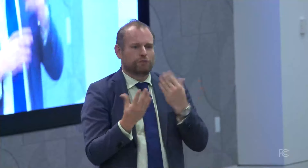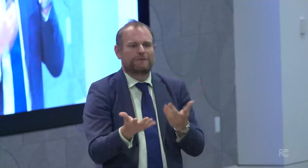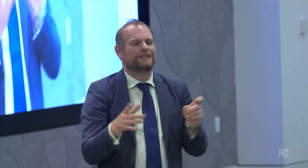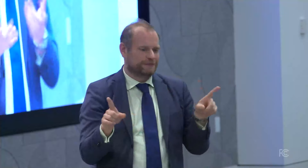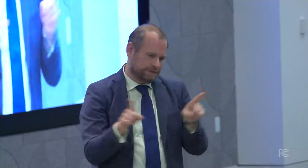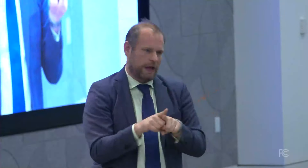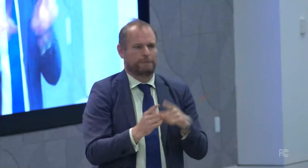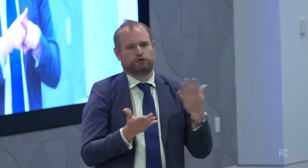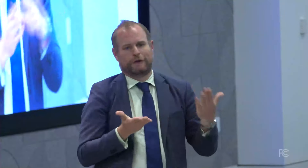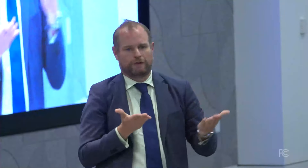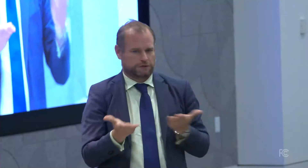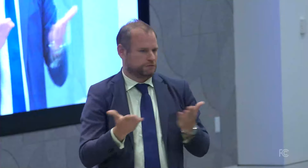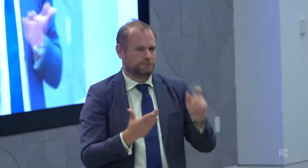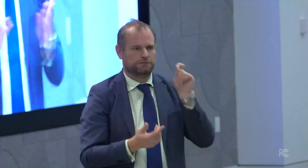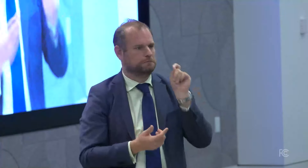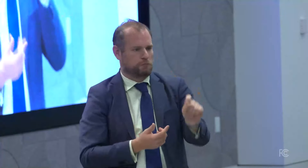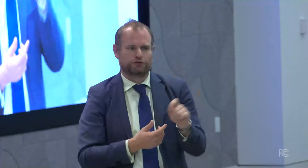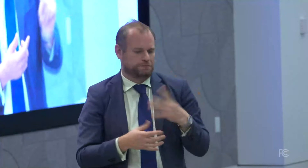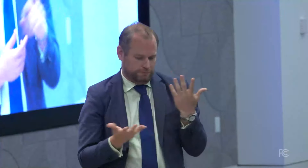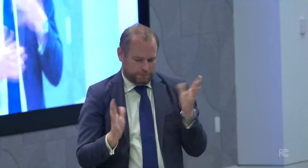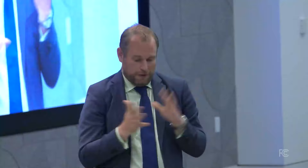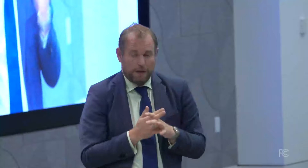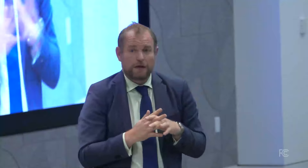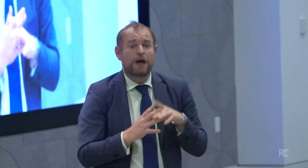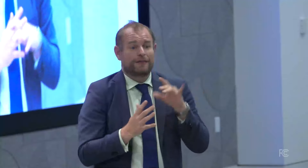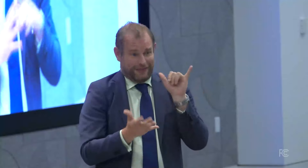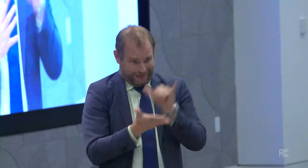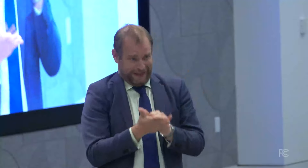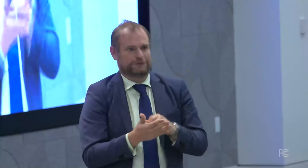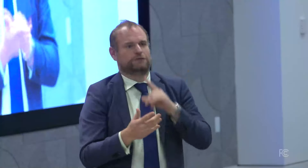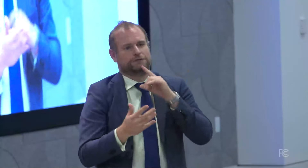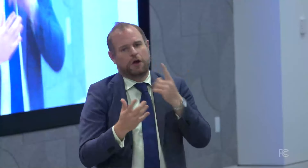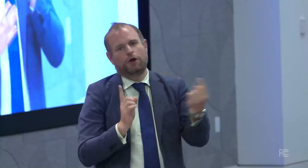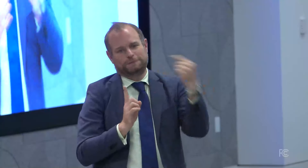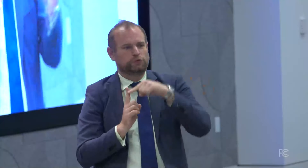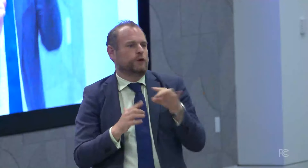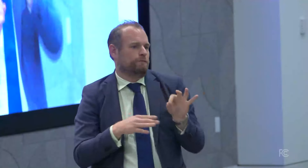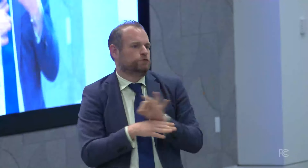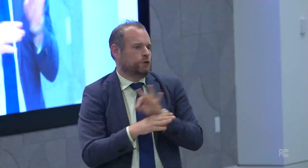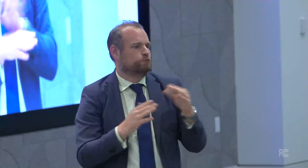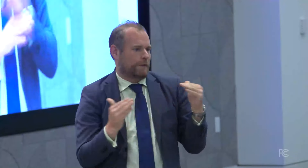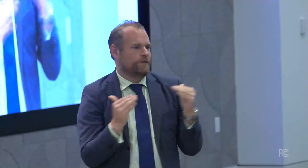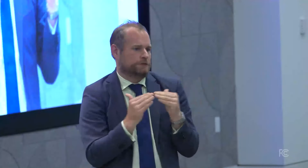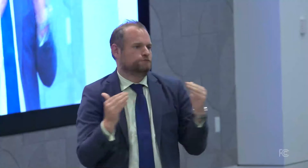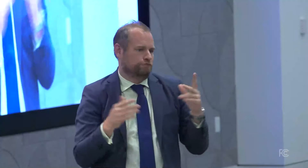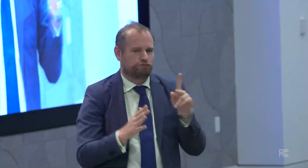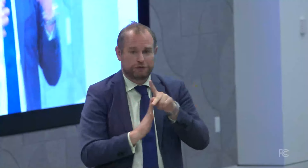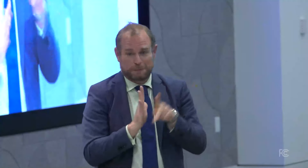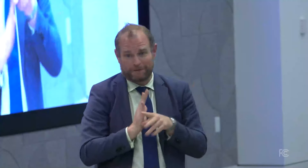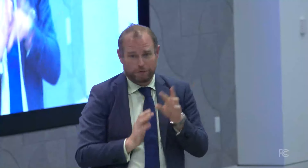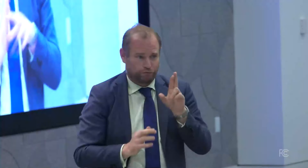PEOPLE CALLED THE FCC FOR CERTAIN THINGS BUT DID DEAF PEOPLES' CALLS MIRROR THAT SO WE HAD TO THINK ABOUT